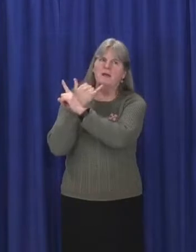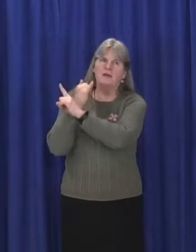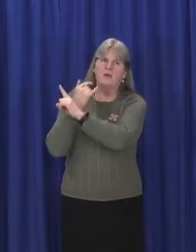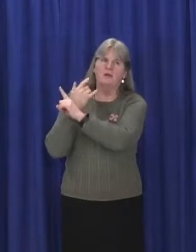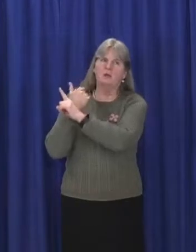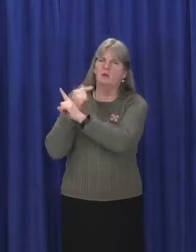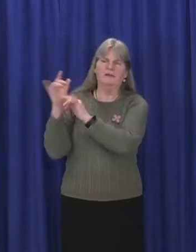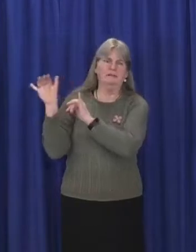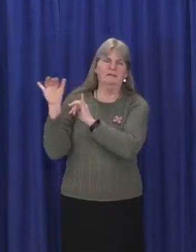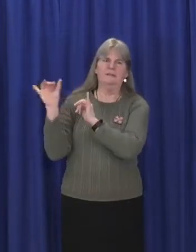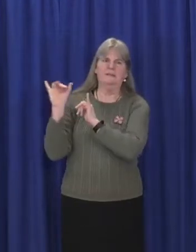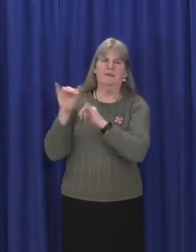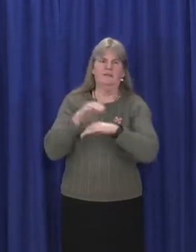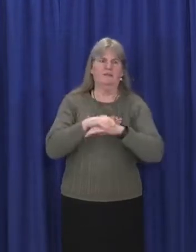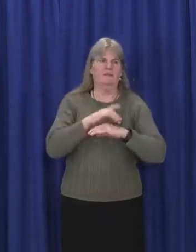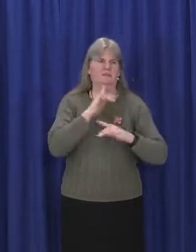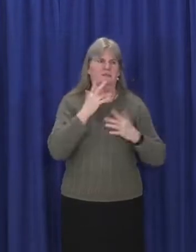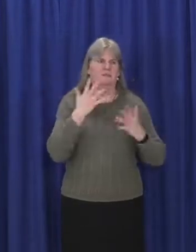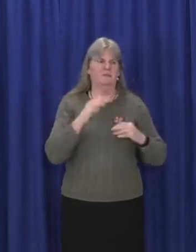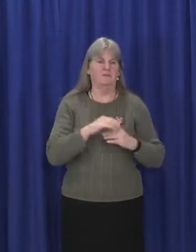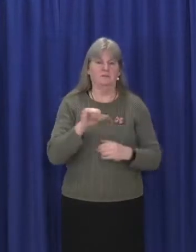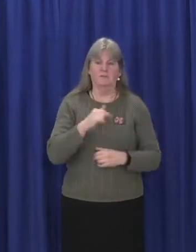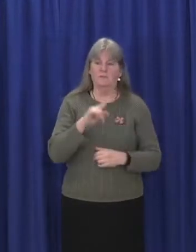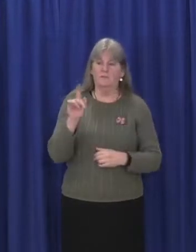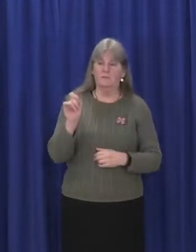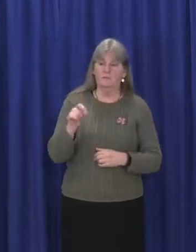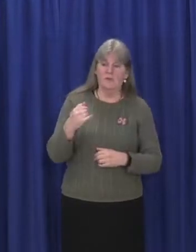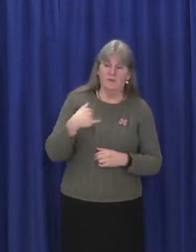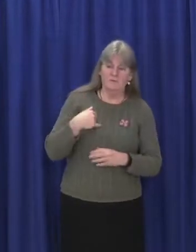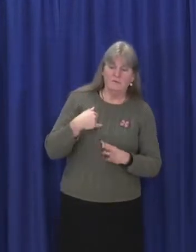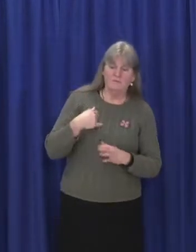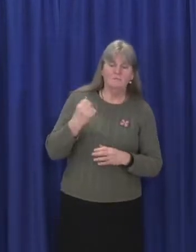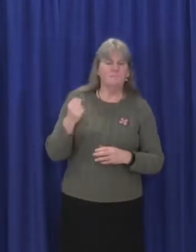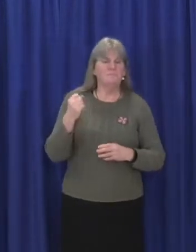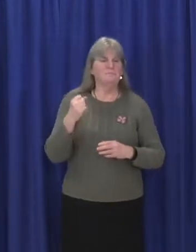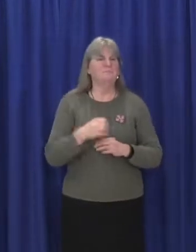une autre question? [Speaking French]